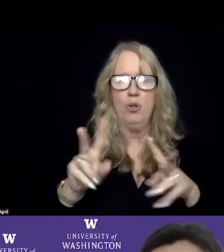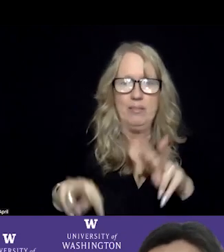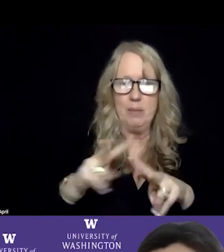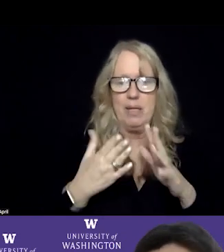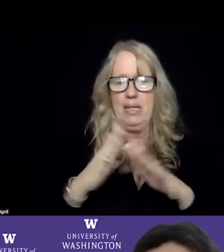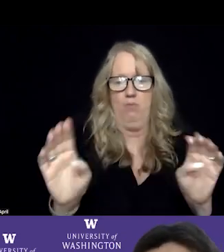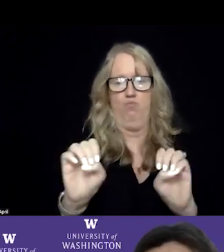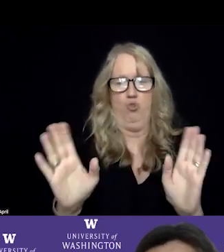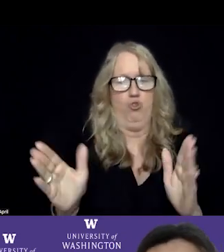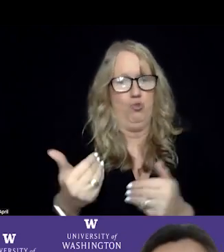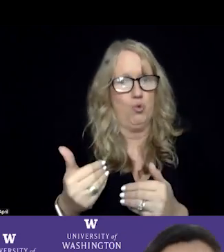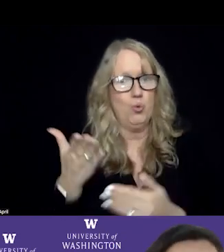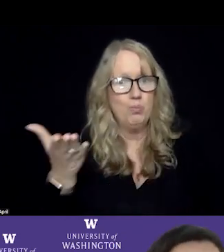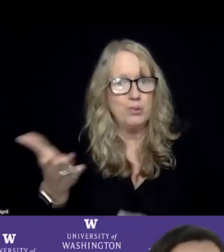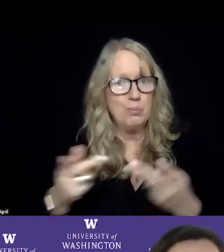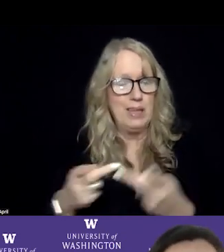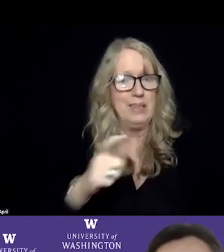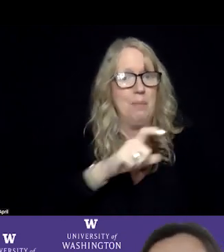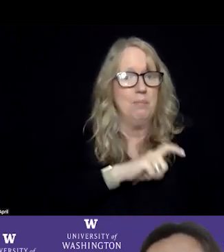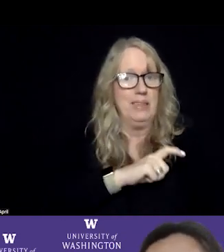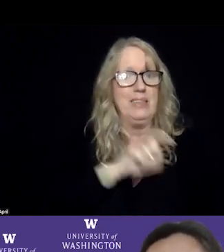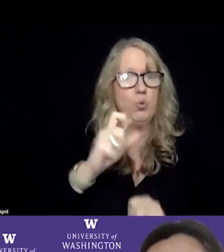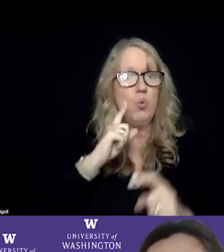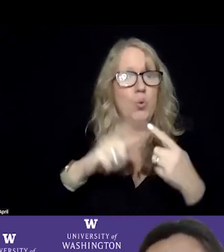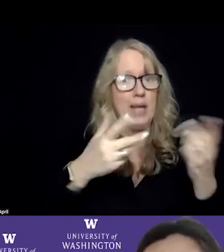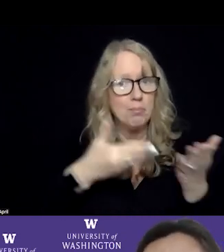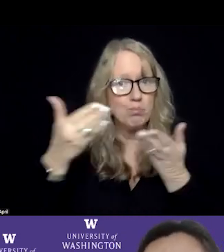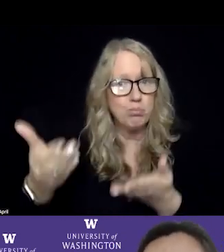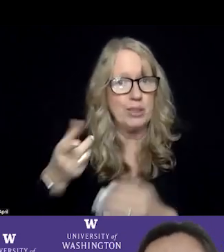ROOM AND POLICE ARE THE ONLY ONES THAT CAN TAKE THEM TO THAT SETTING.